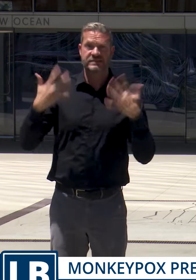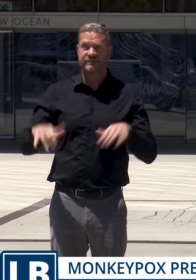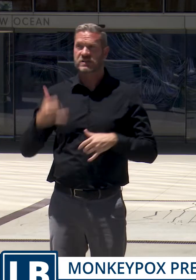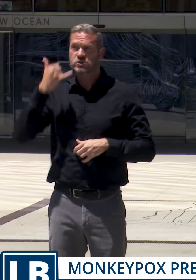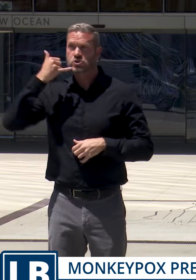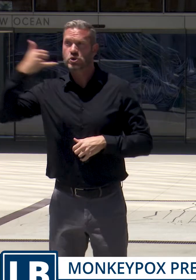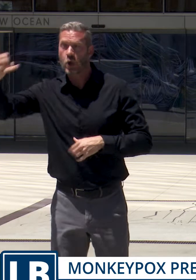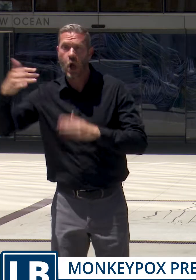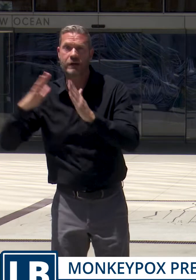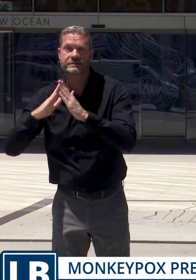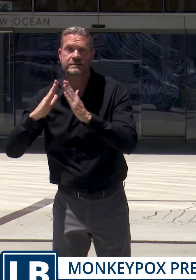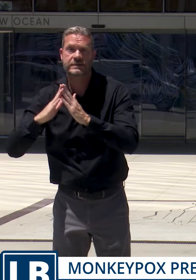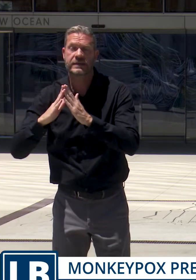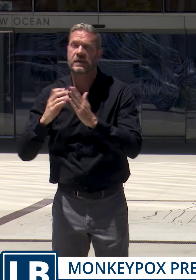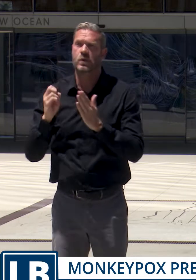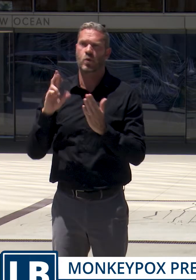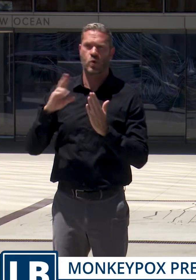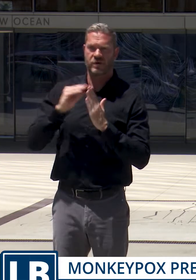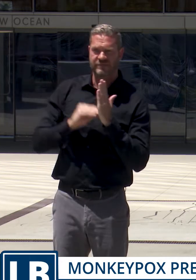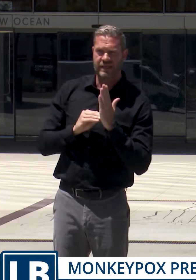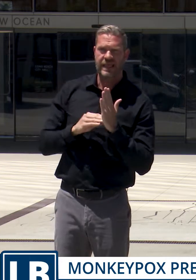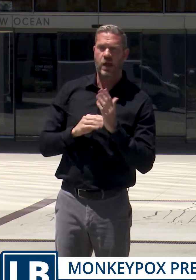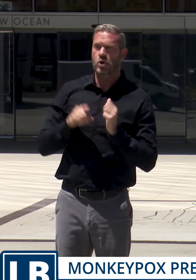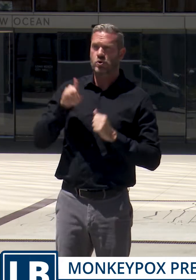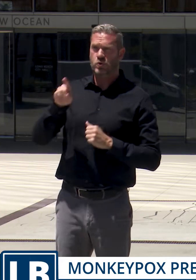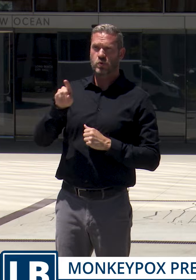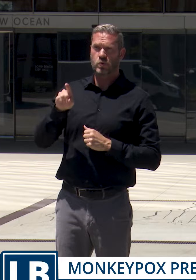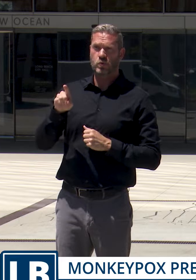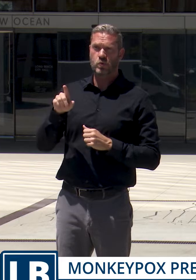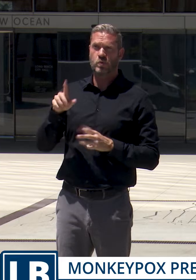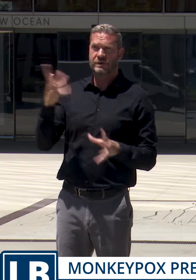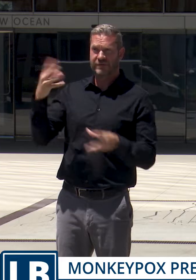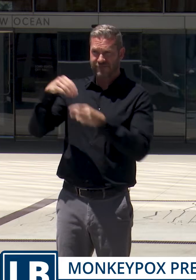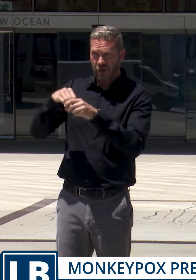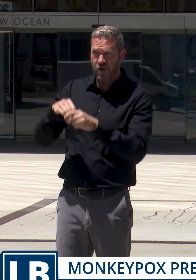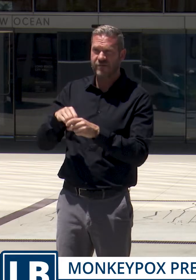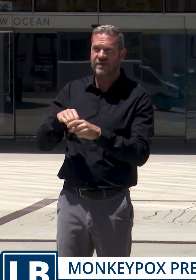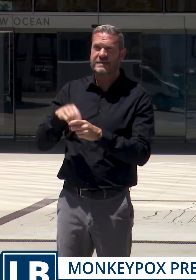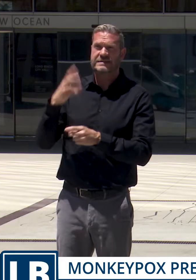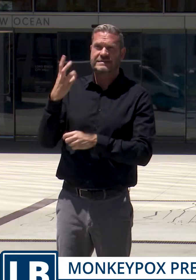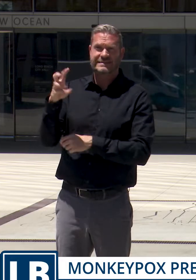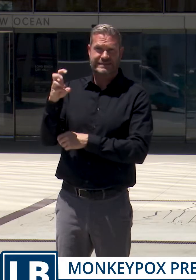if you have are you one of these uh 600 people or so that have actually requested a vaccination